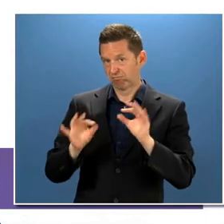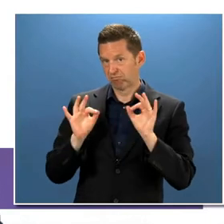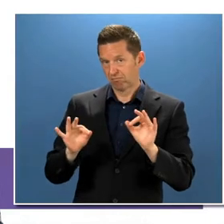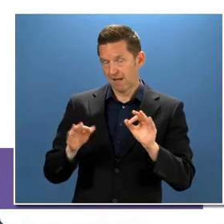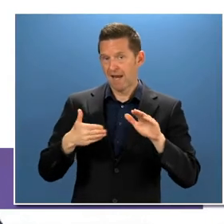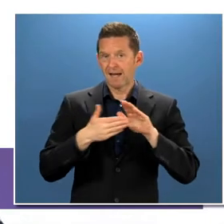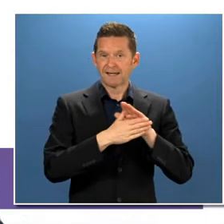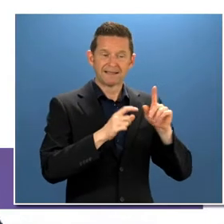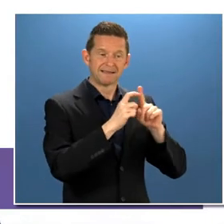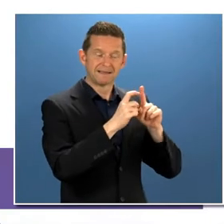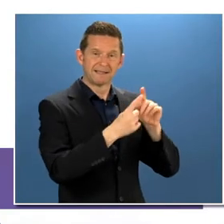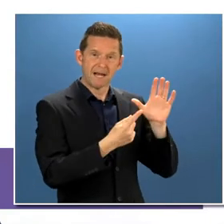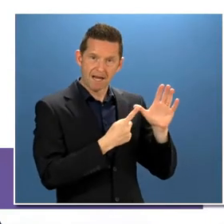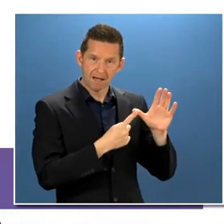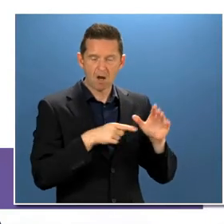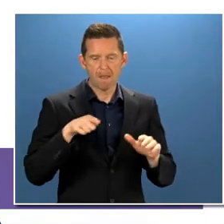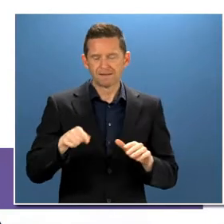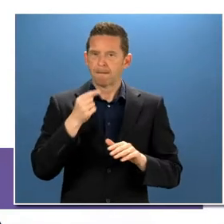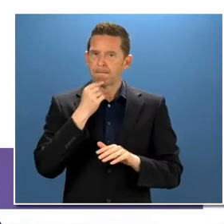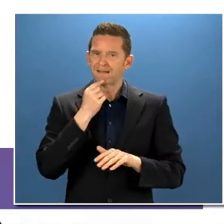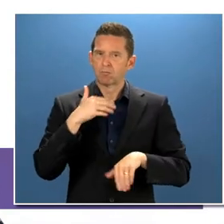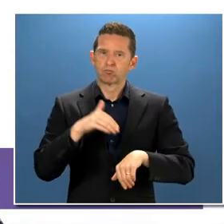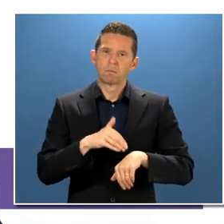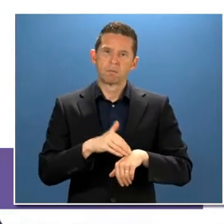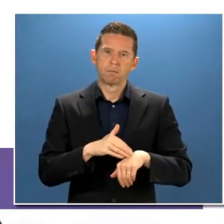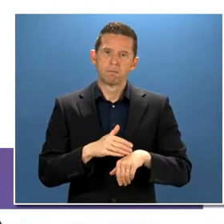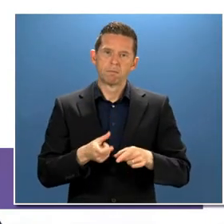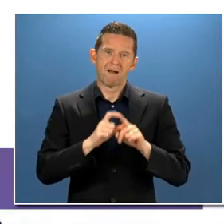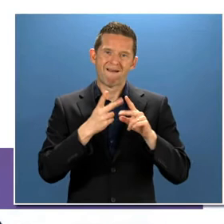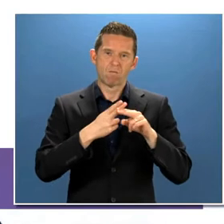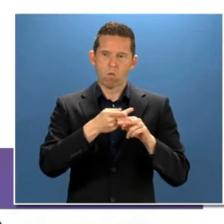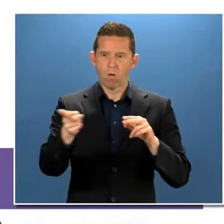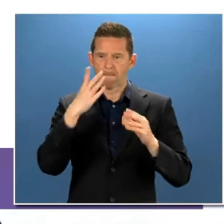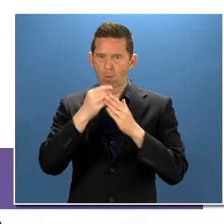be and are problematic in nature for people with disability and need to be reviewed.